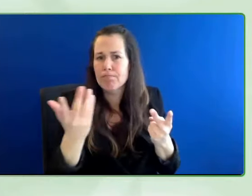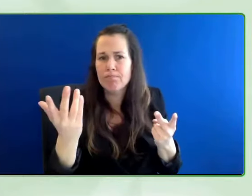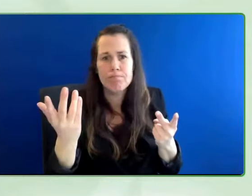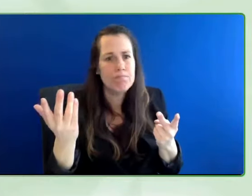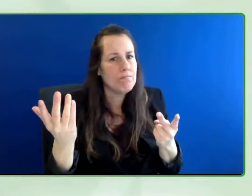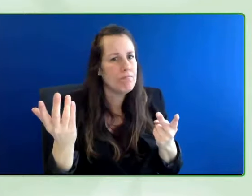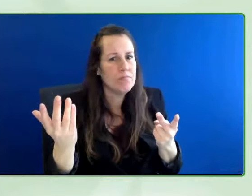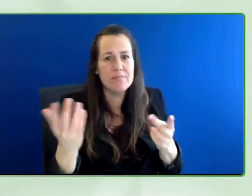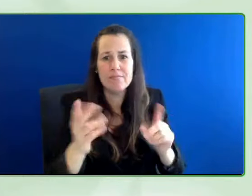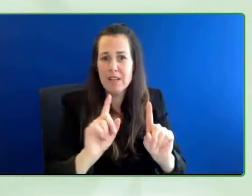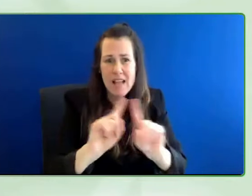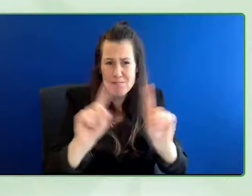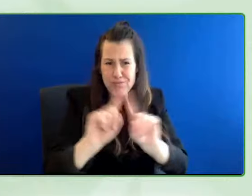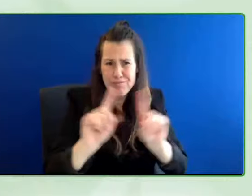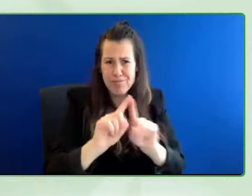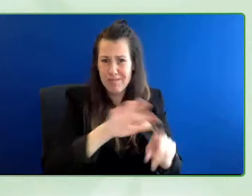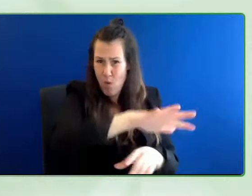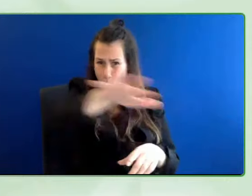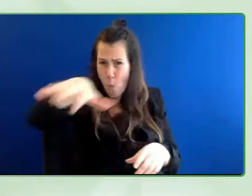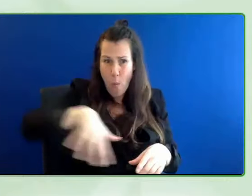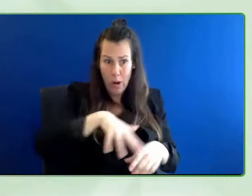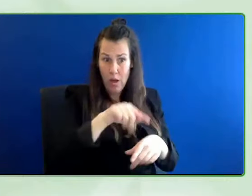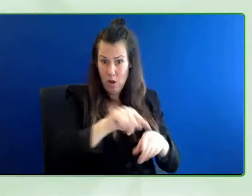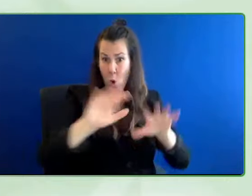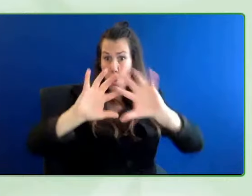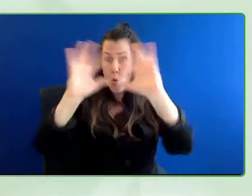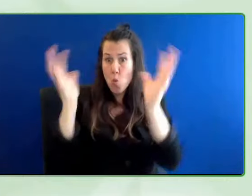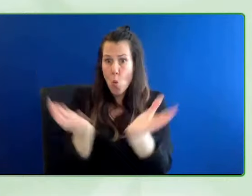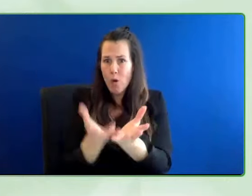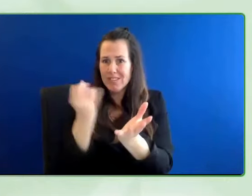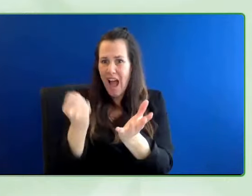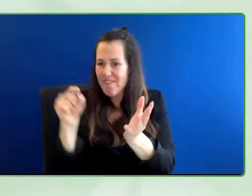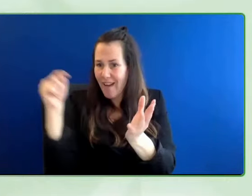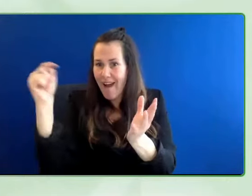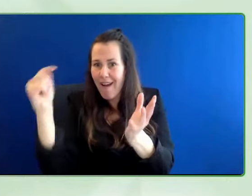examples of organising assistive technology and us evaluating assistive technology service